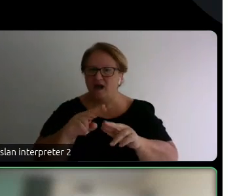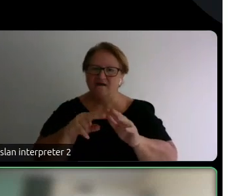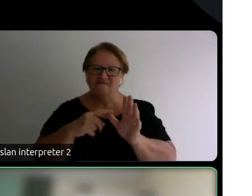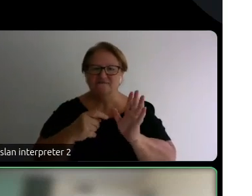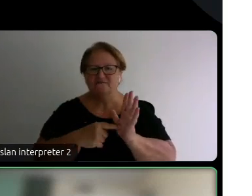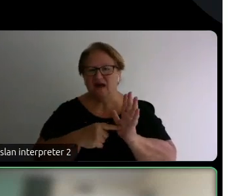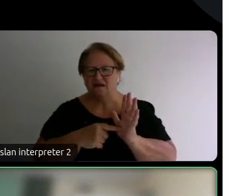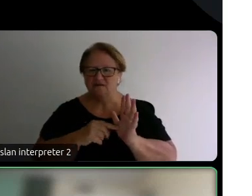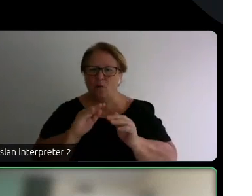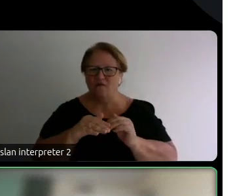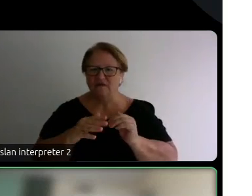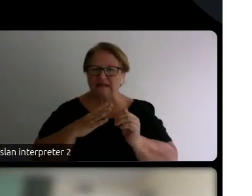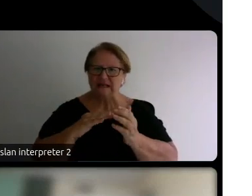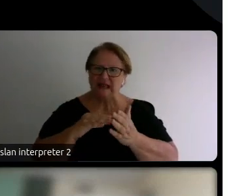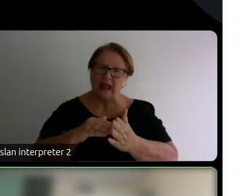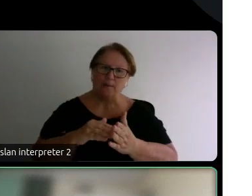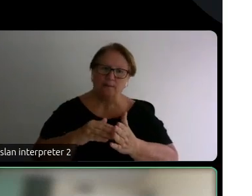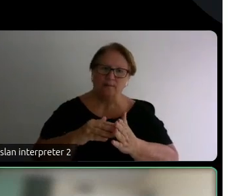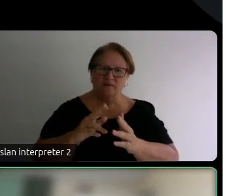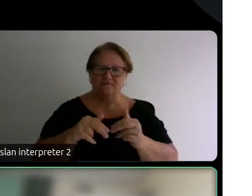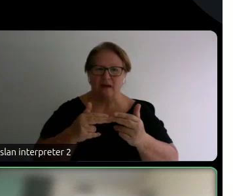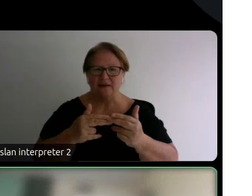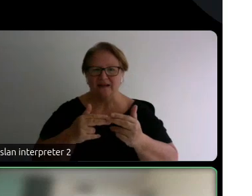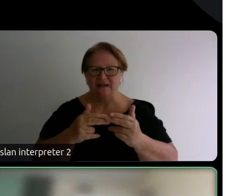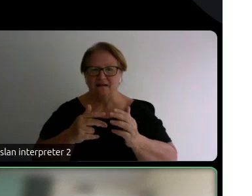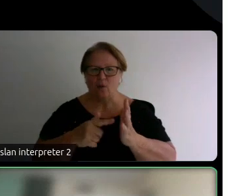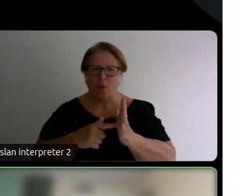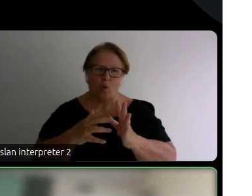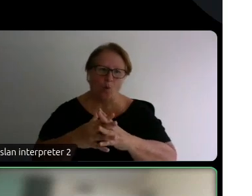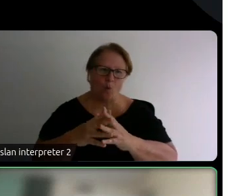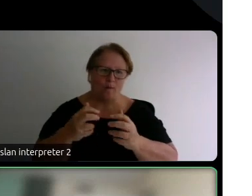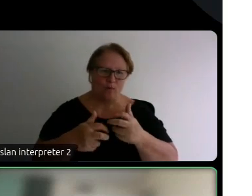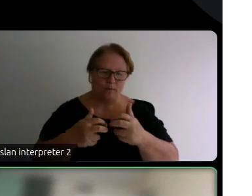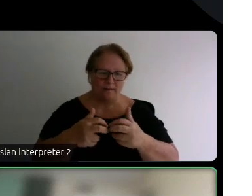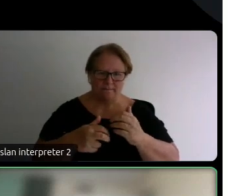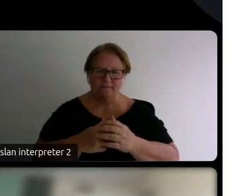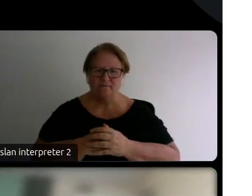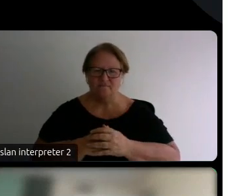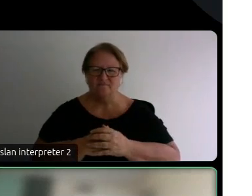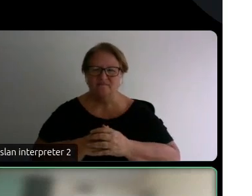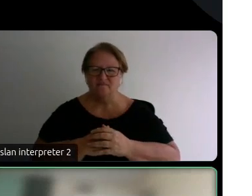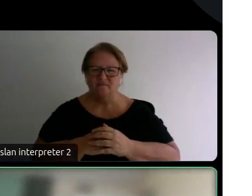out a family law problem. That fact sheet talks generally about our family law conferences. We